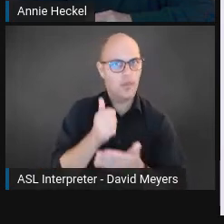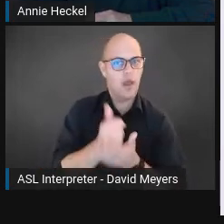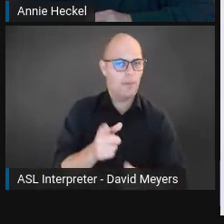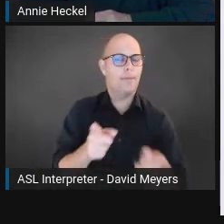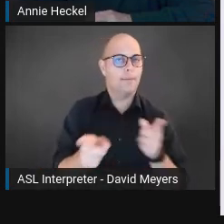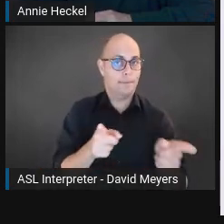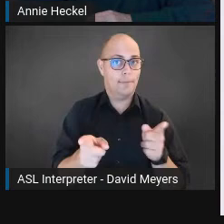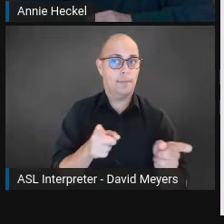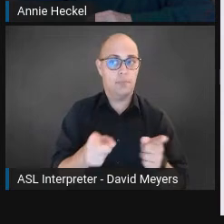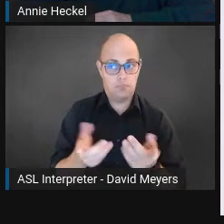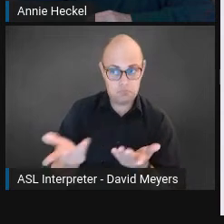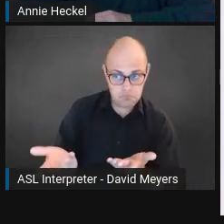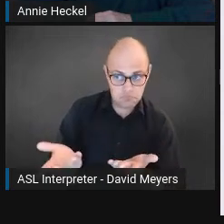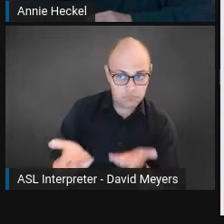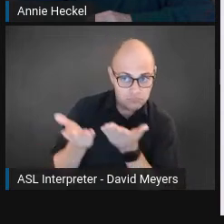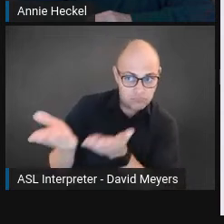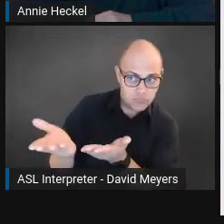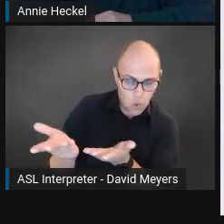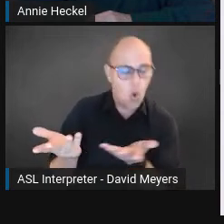That might be a good convincing argument for them.